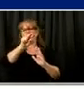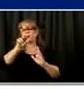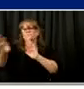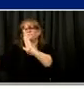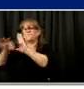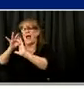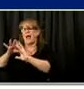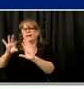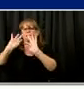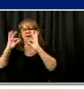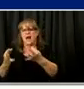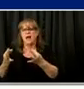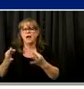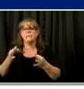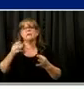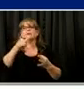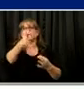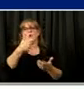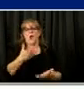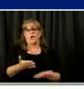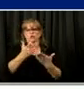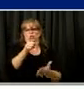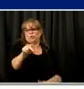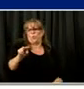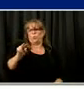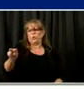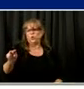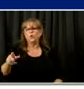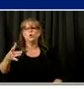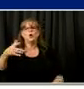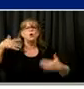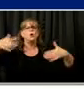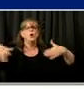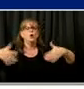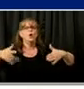k3 literacy and stem content taught by master teachers my first grader enjoys it